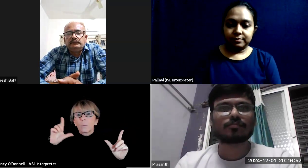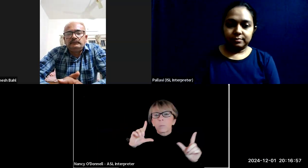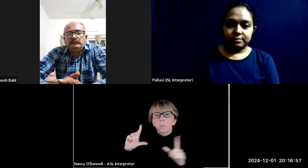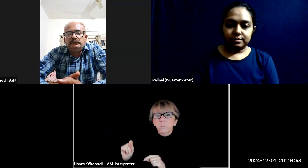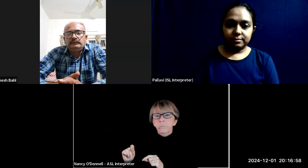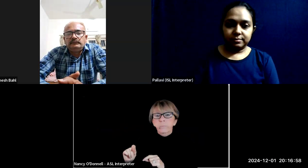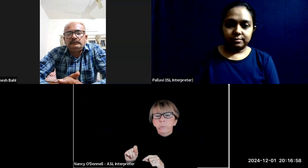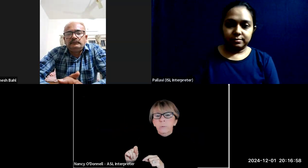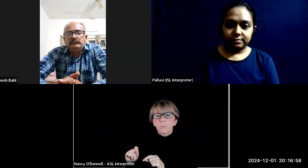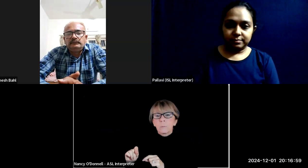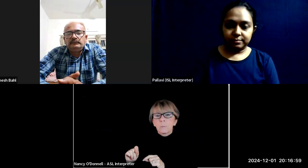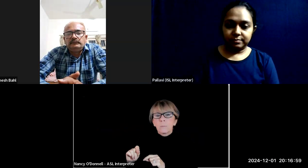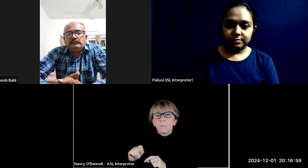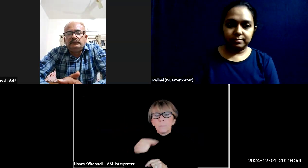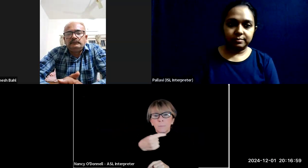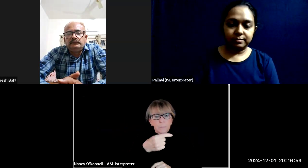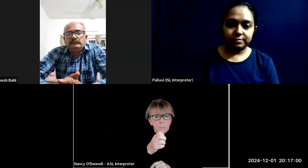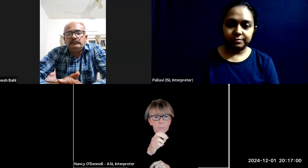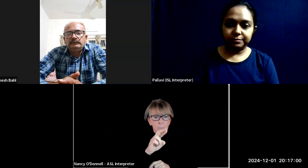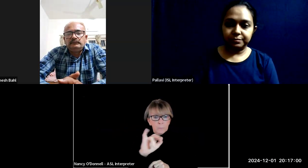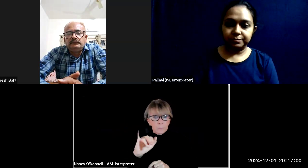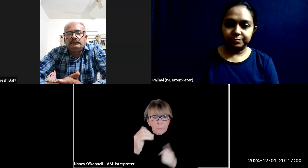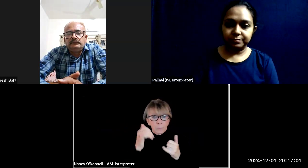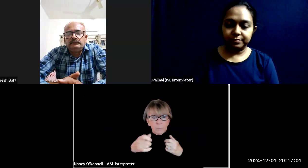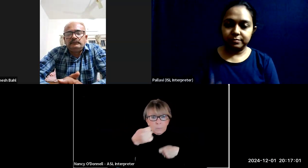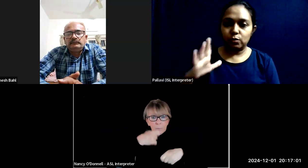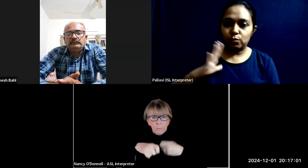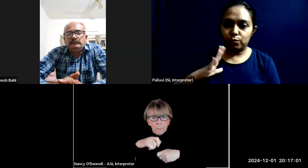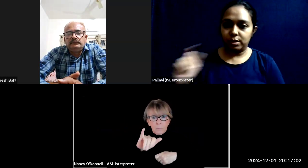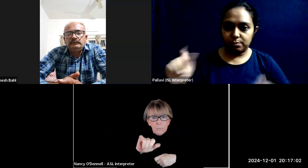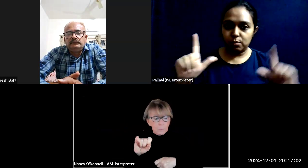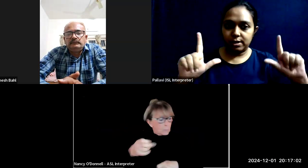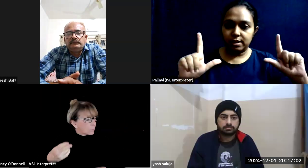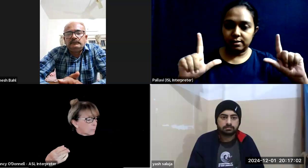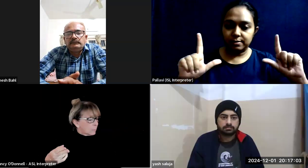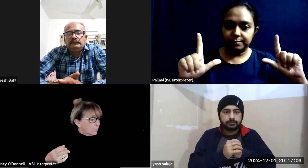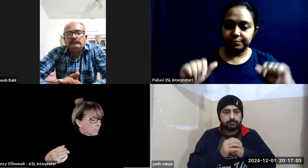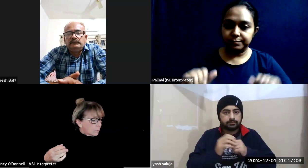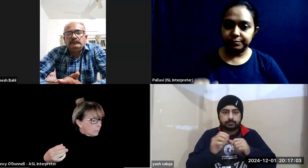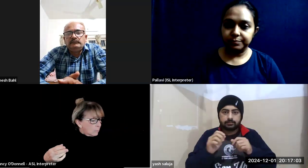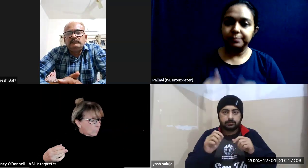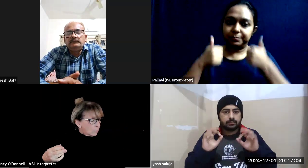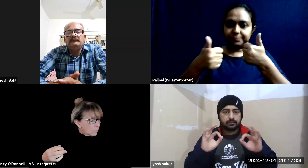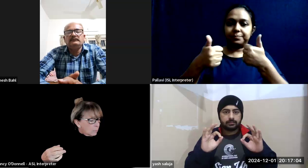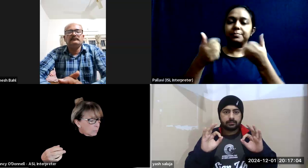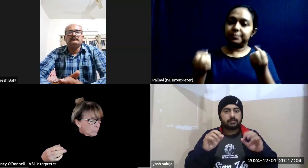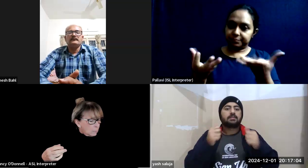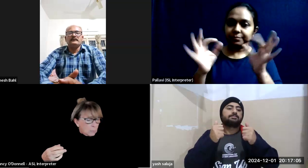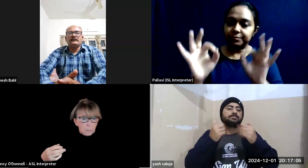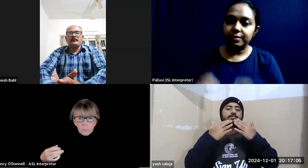[Geri speaking] I am spotlighting Yash.